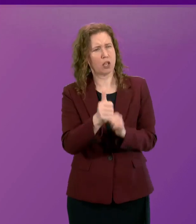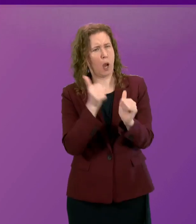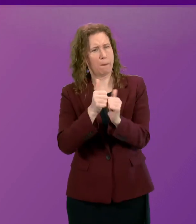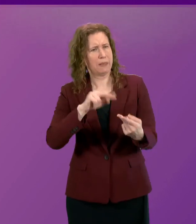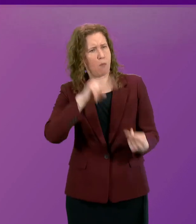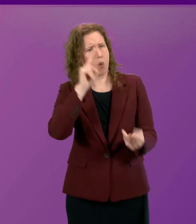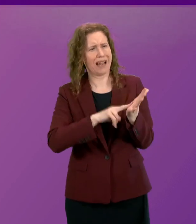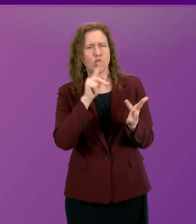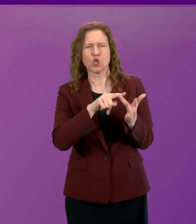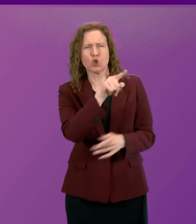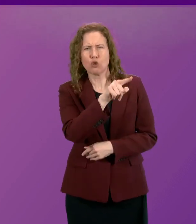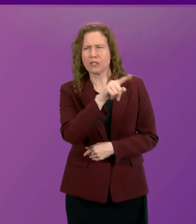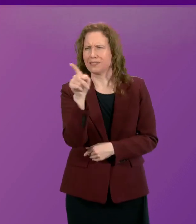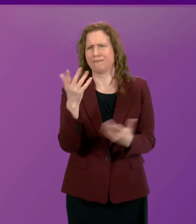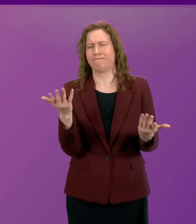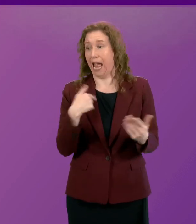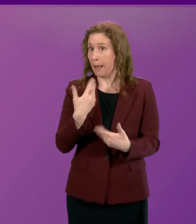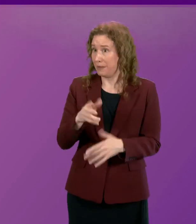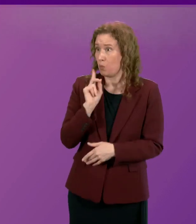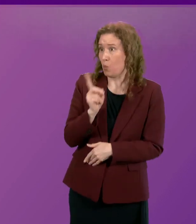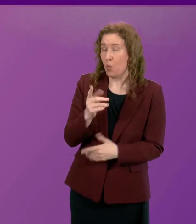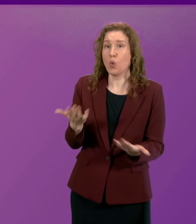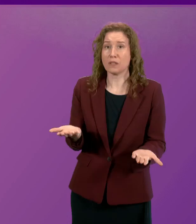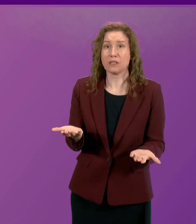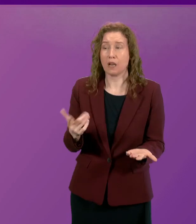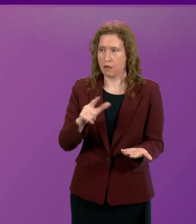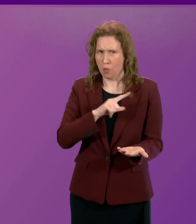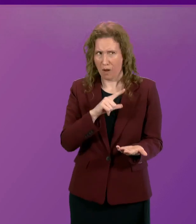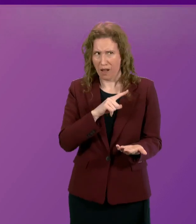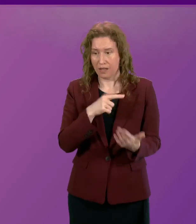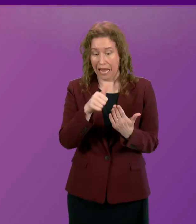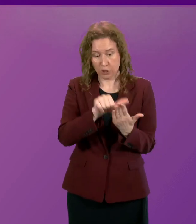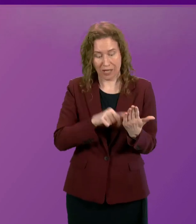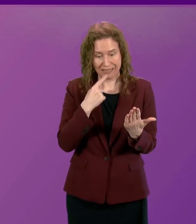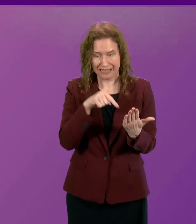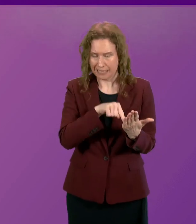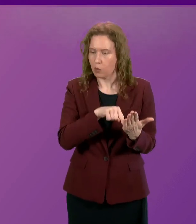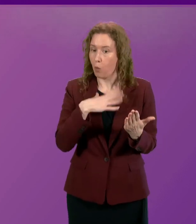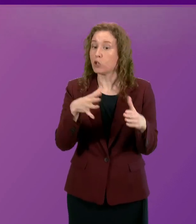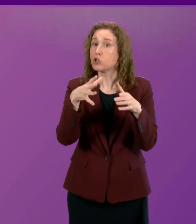contributions—indeed, I warned about it. If we are to have an agenda that is focused on growth,